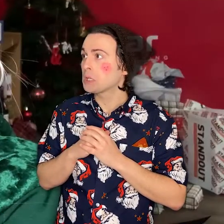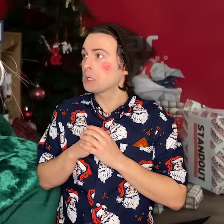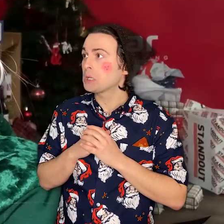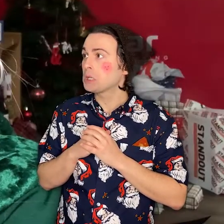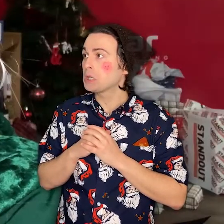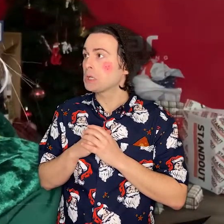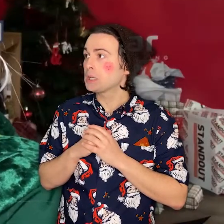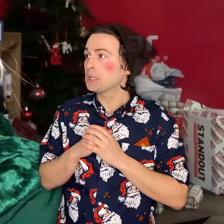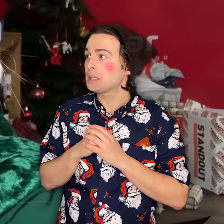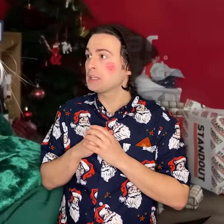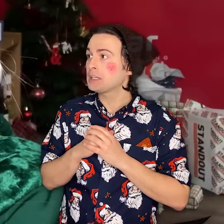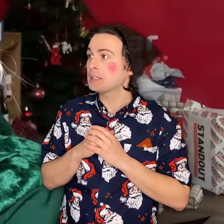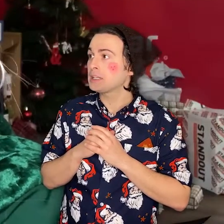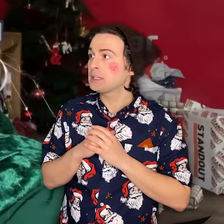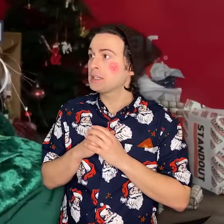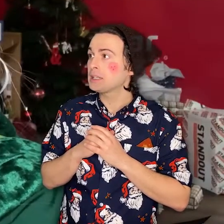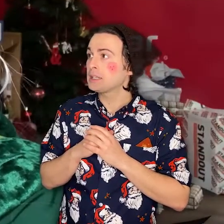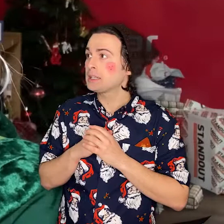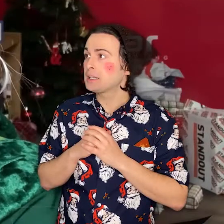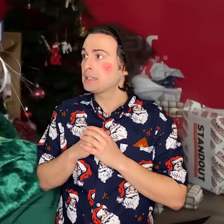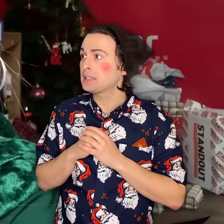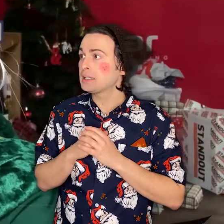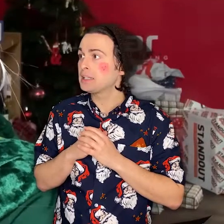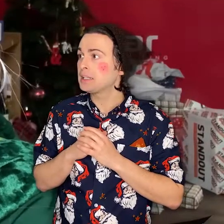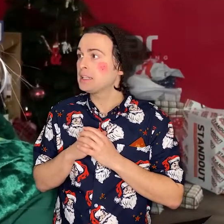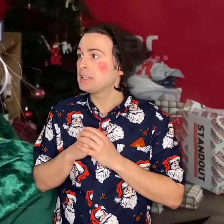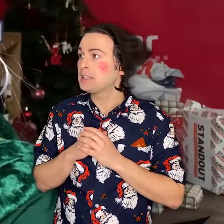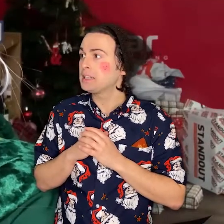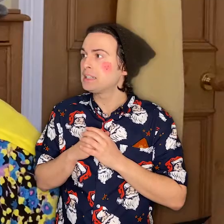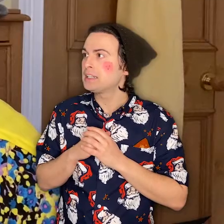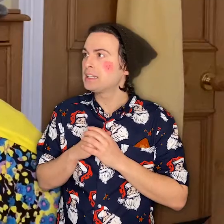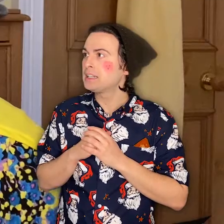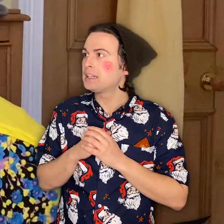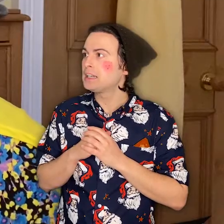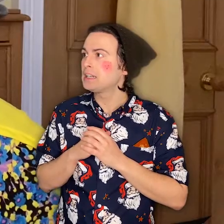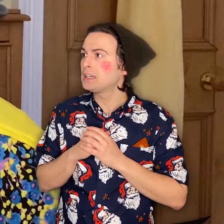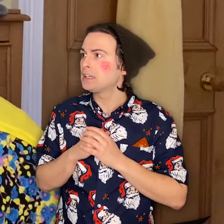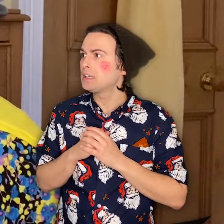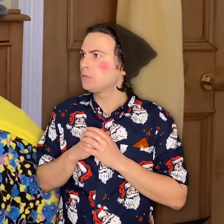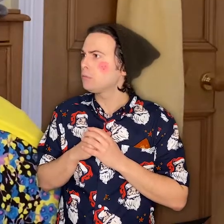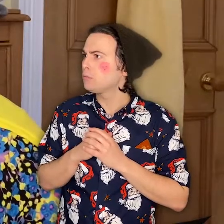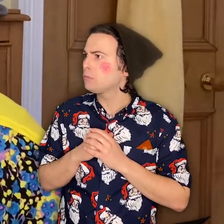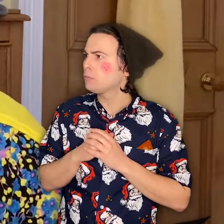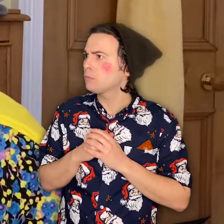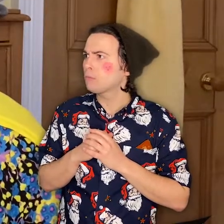Cynidi – Helpful, thanks girls. Wind – What about Dame Judy Stench? Is this